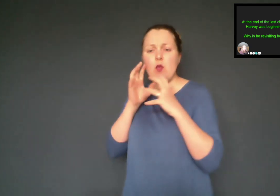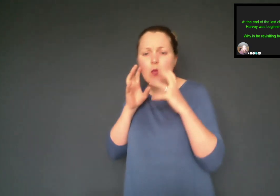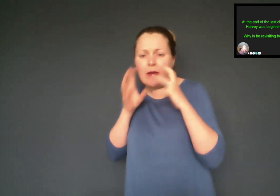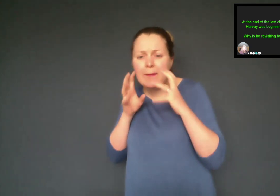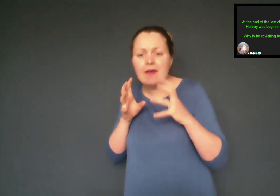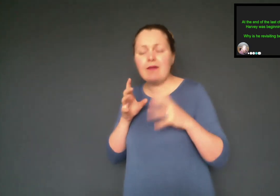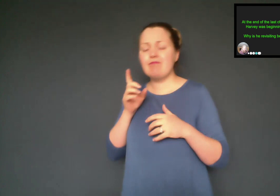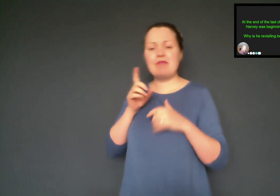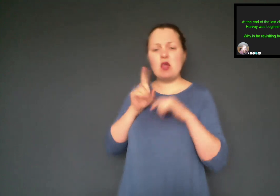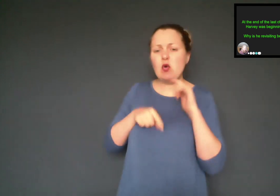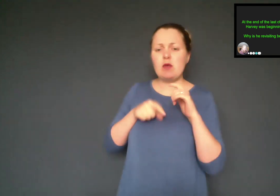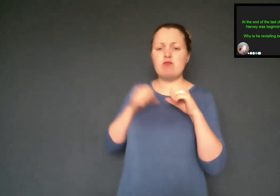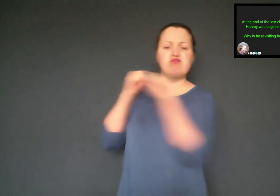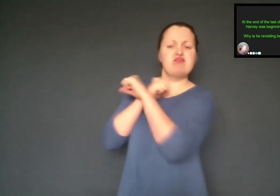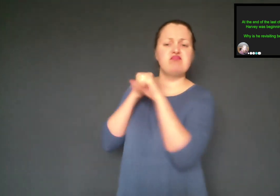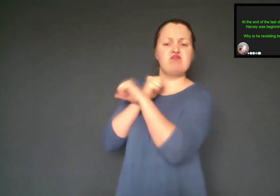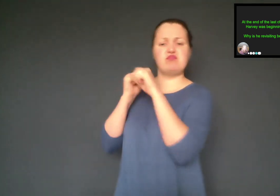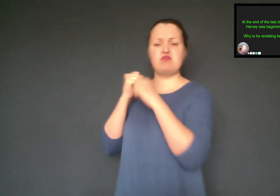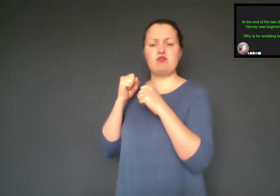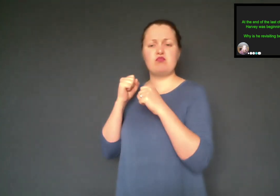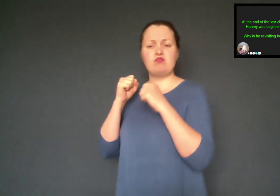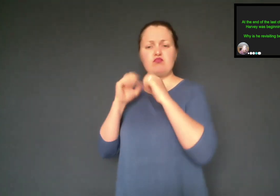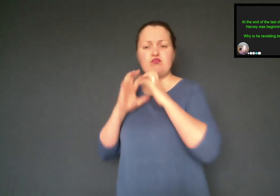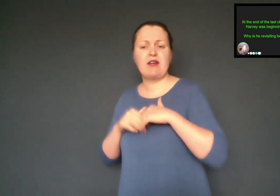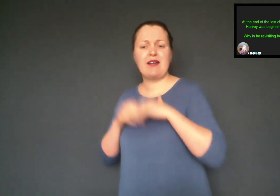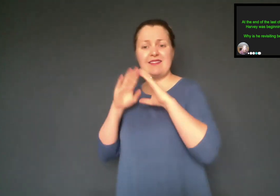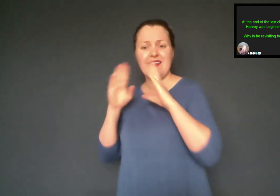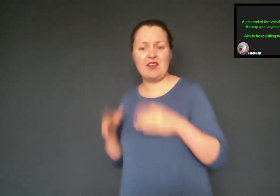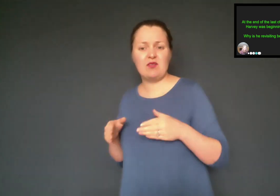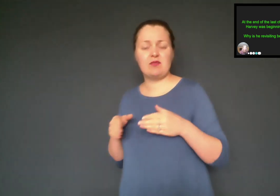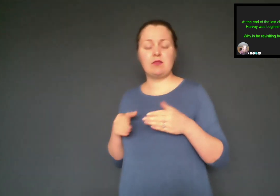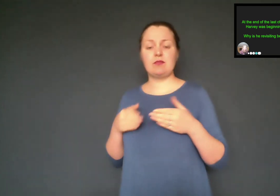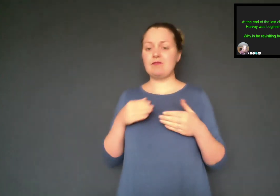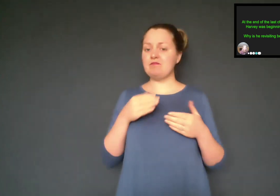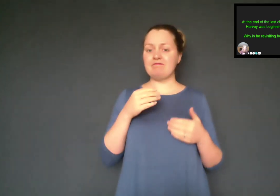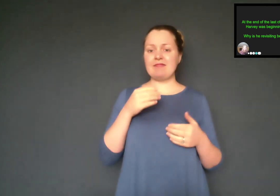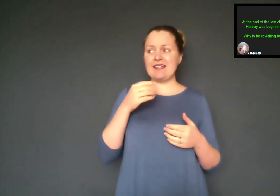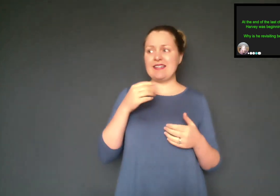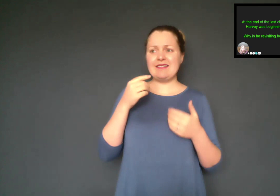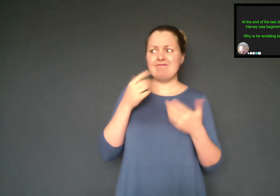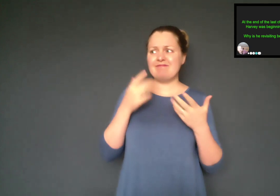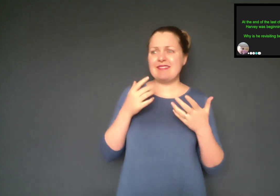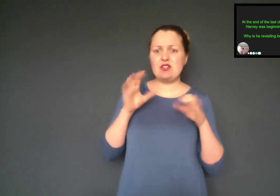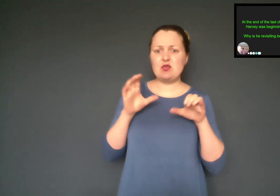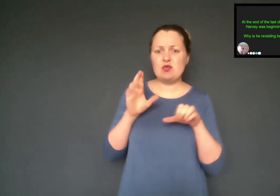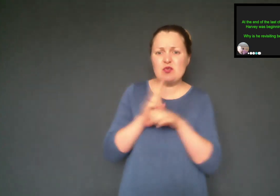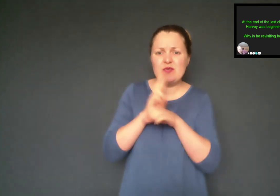weapon against the enemy but his wits and his wits were about at an end and now he's he's